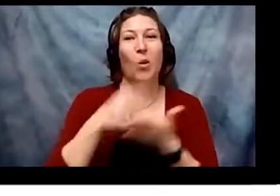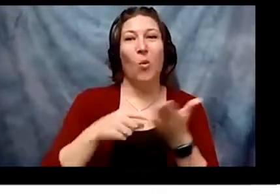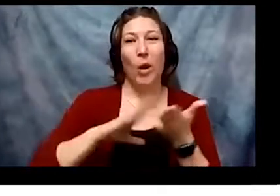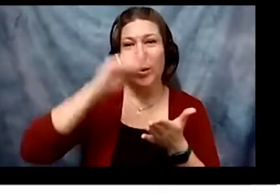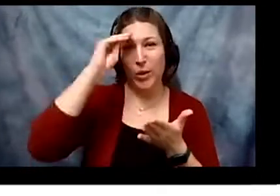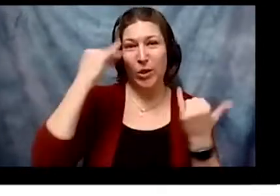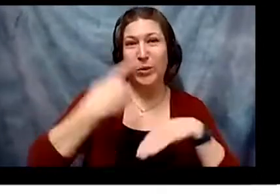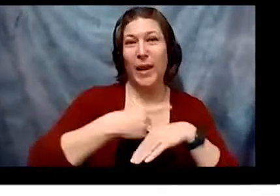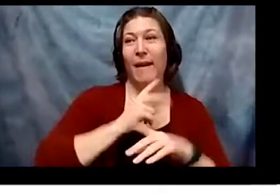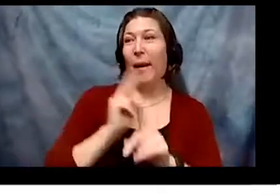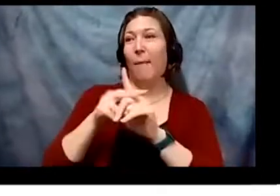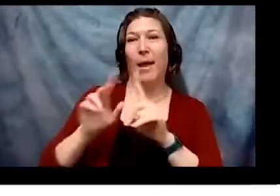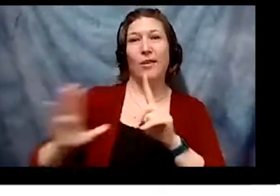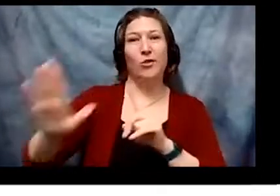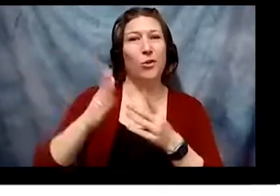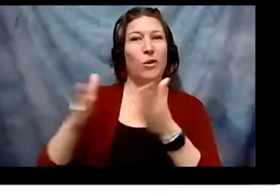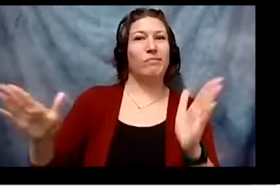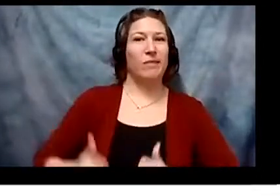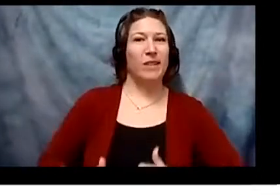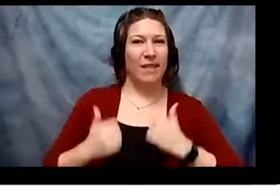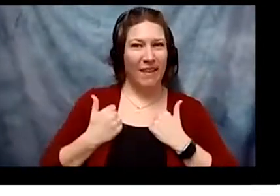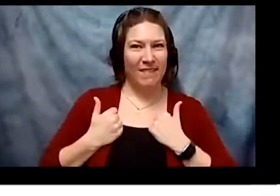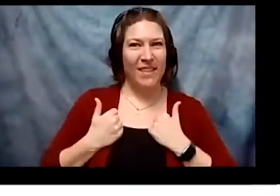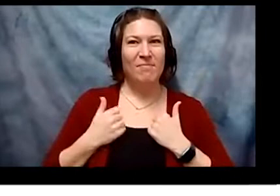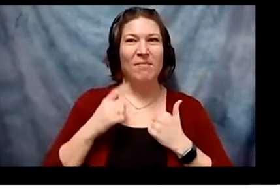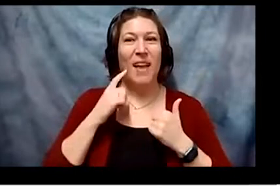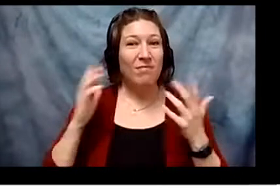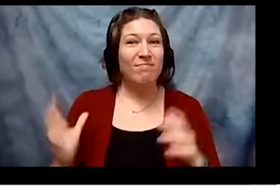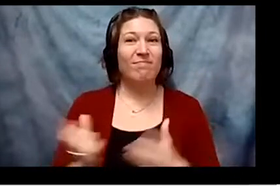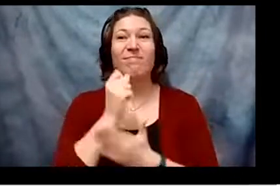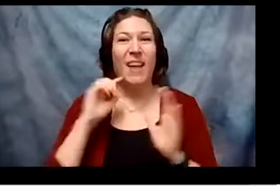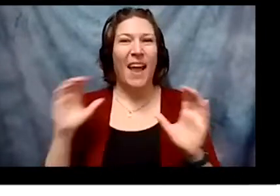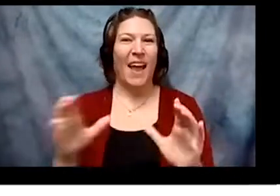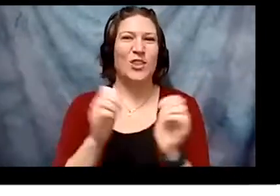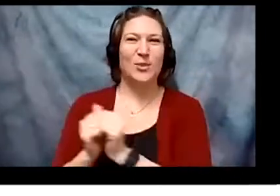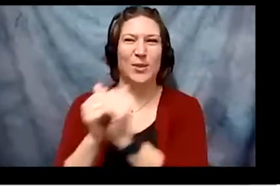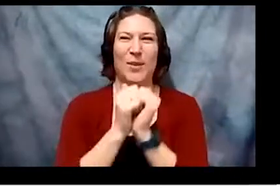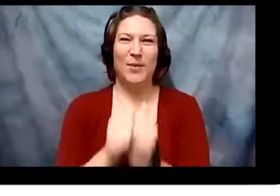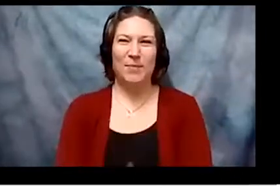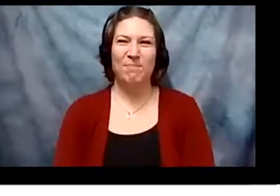your everyday life and take action with us. All right.